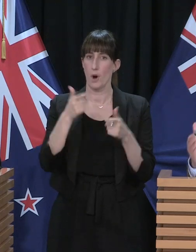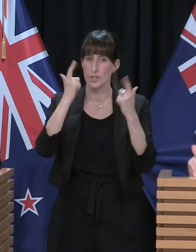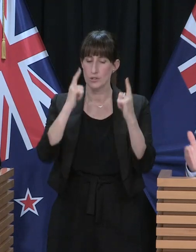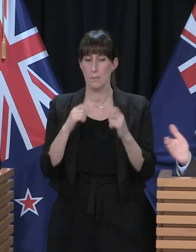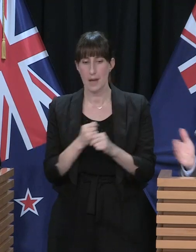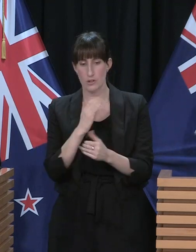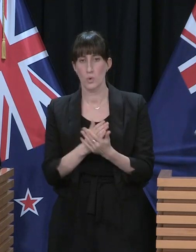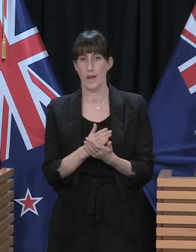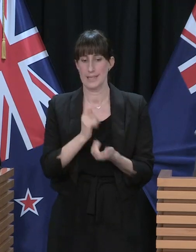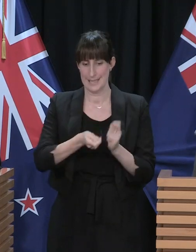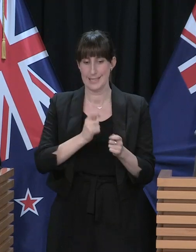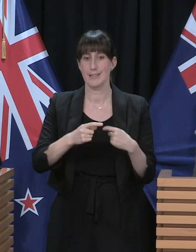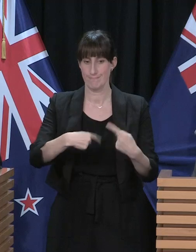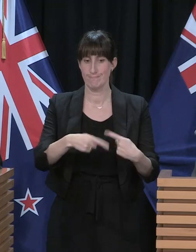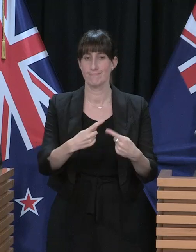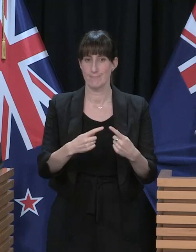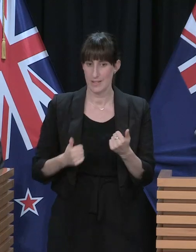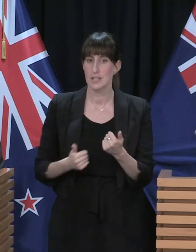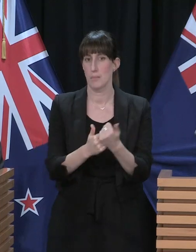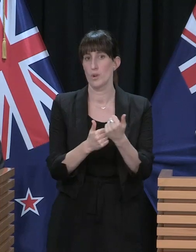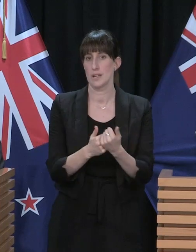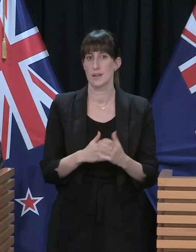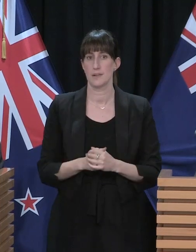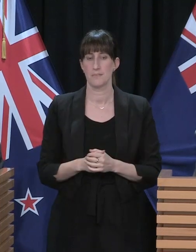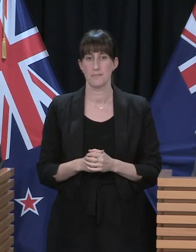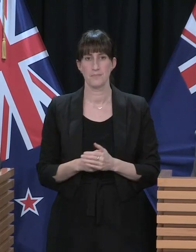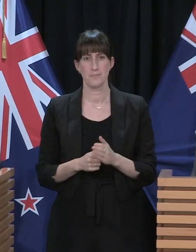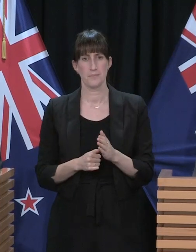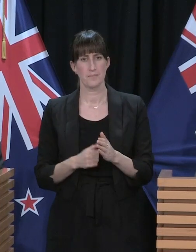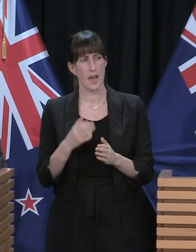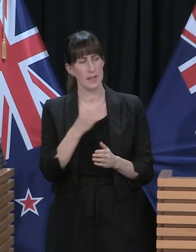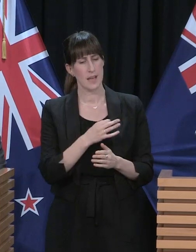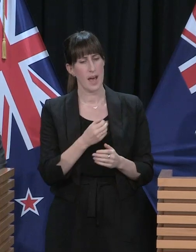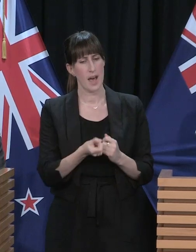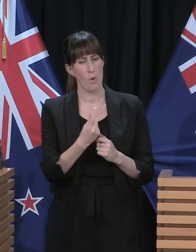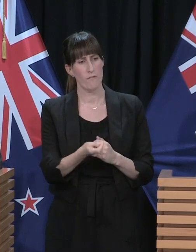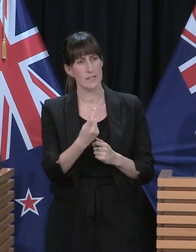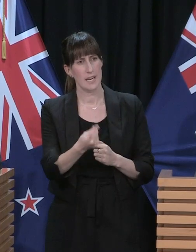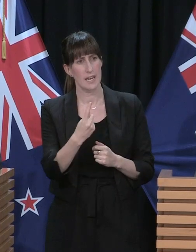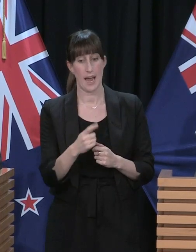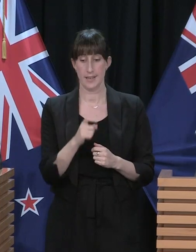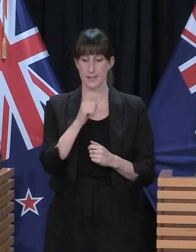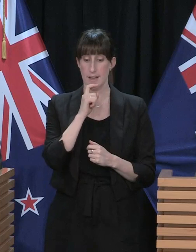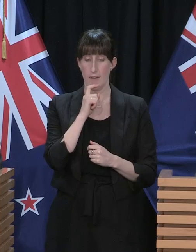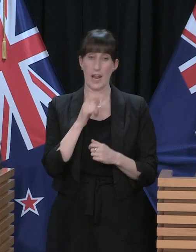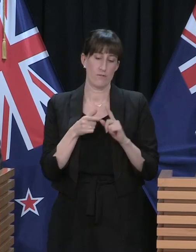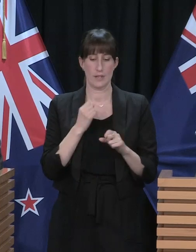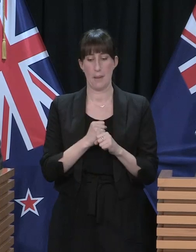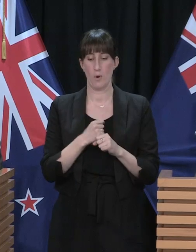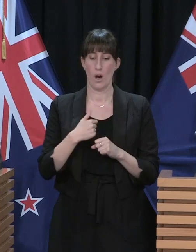encouraged to, but really supported to have the testing and we will be doing that regularly and rolling out the programme.